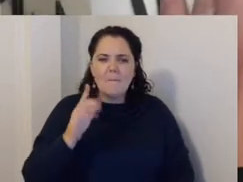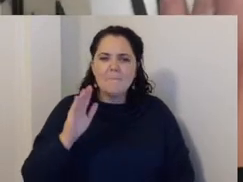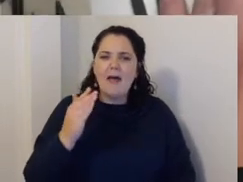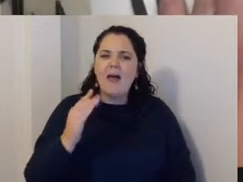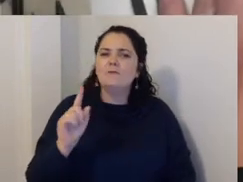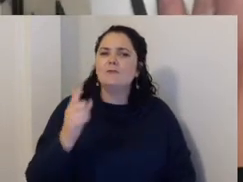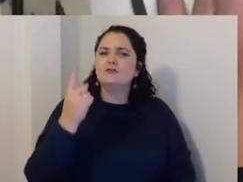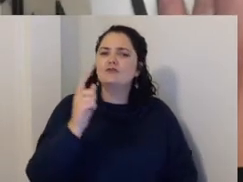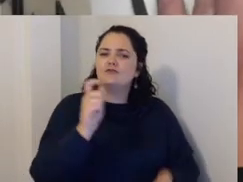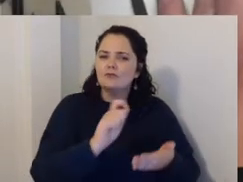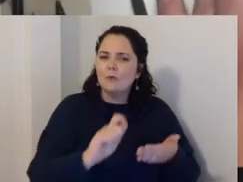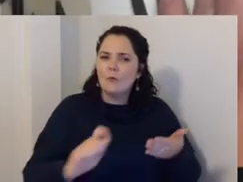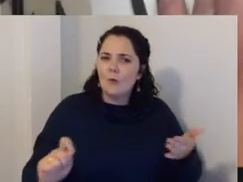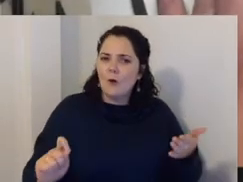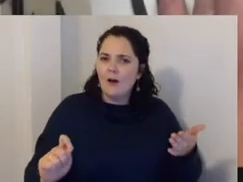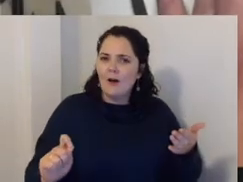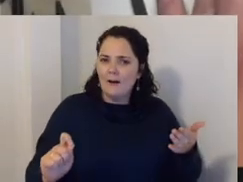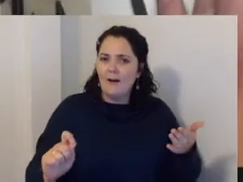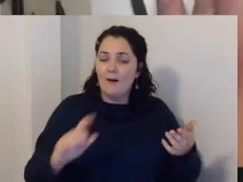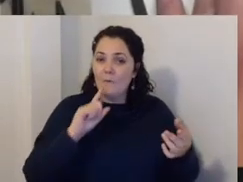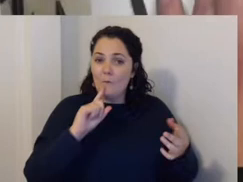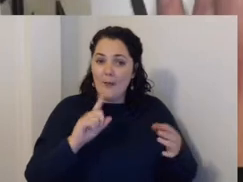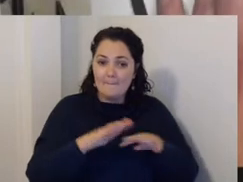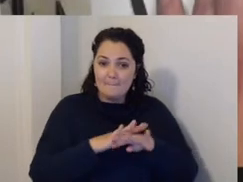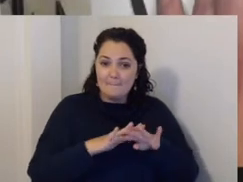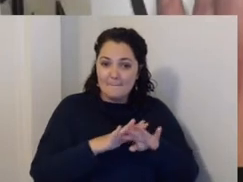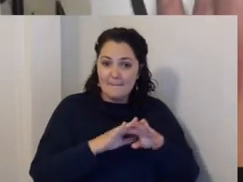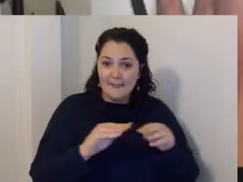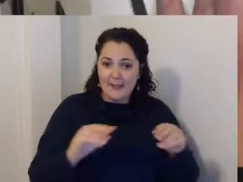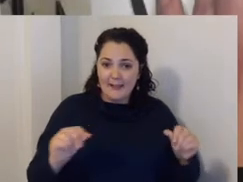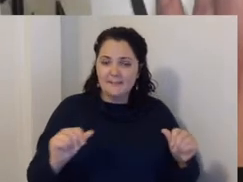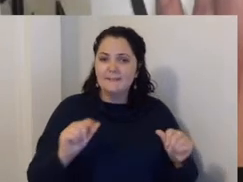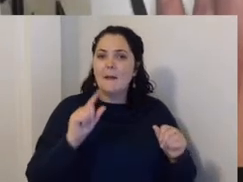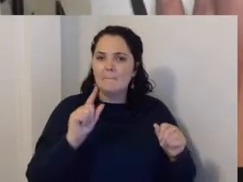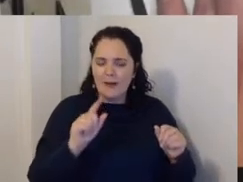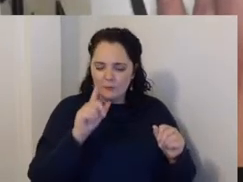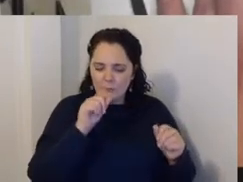lines that you drew, they'll blend right in as you draw, don't worry you won't see them at the end but